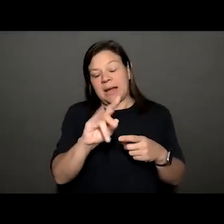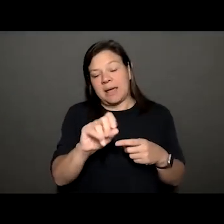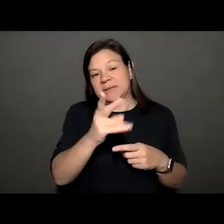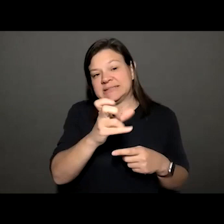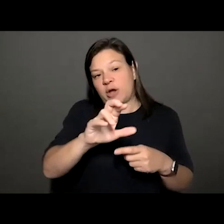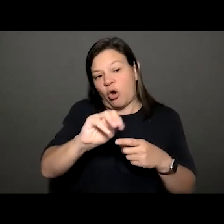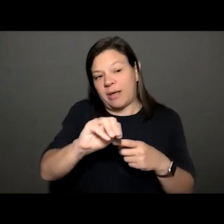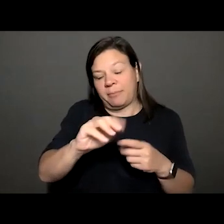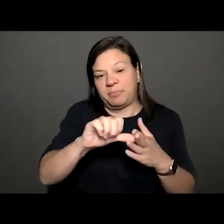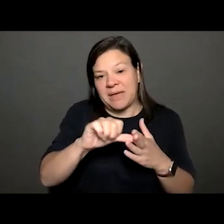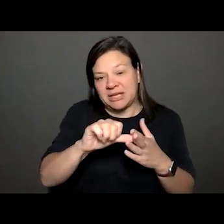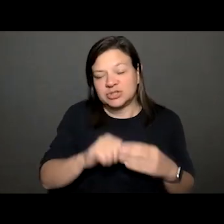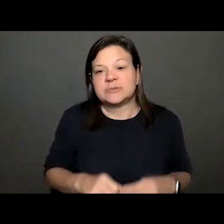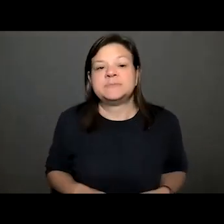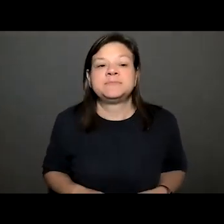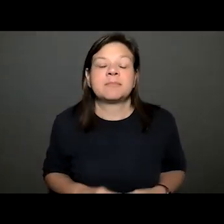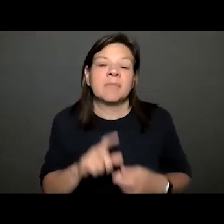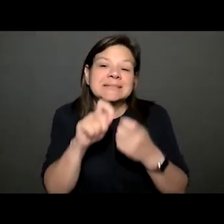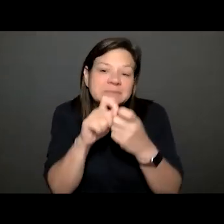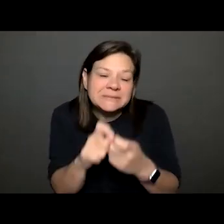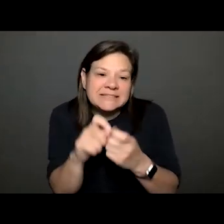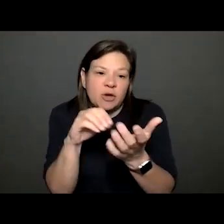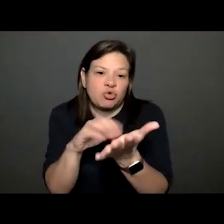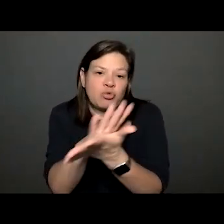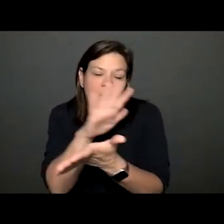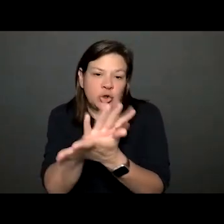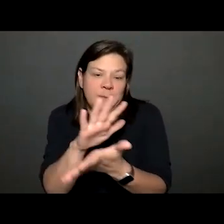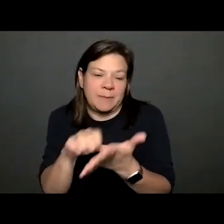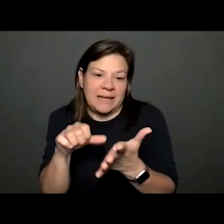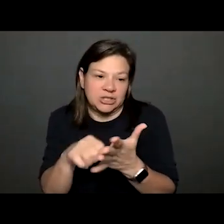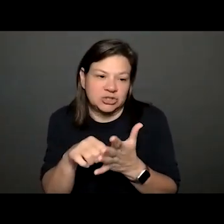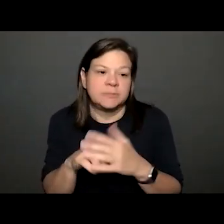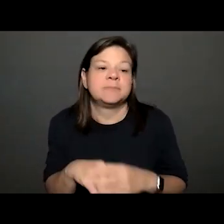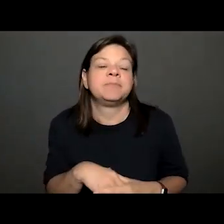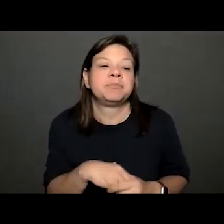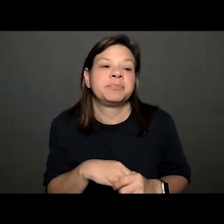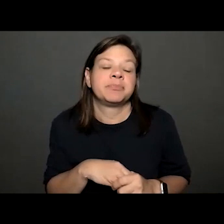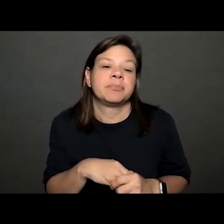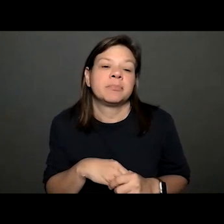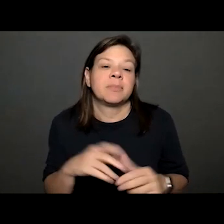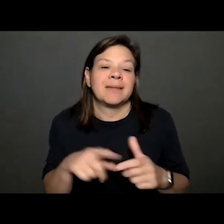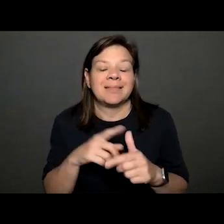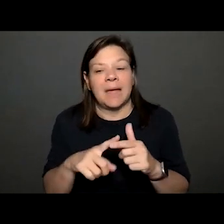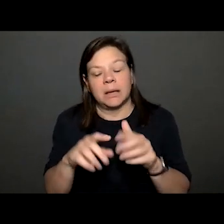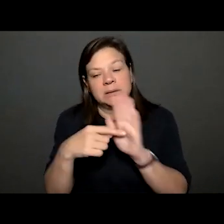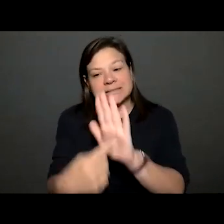THE SPECIFIC RECORD PAGE. THEN DISPLAY A LISTING AND THE LISTING ITSELF IS NOT